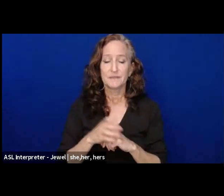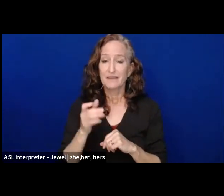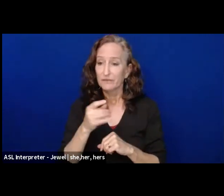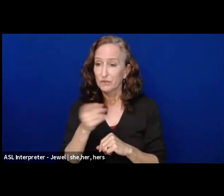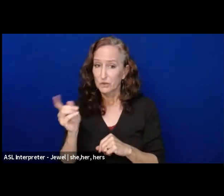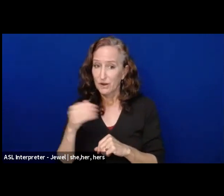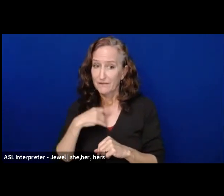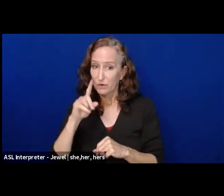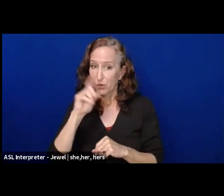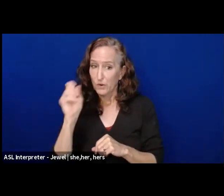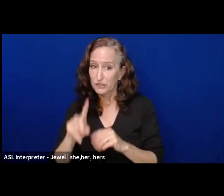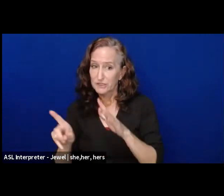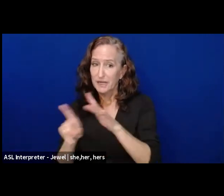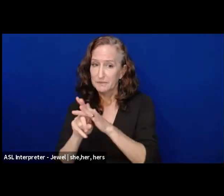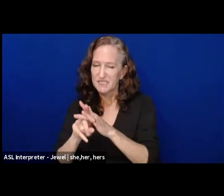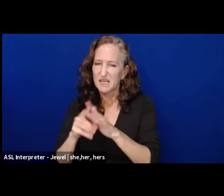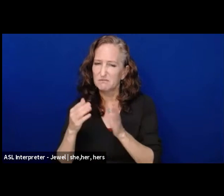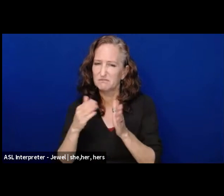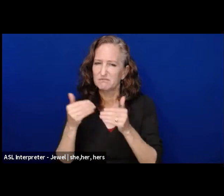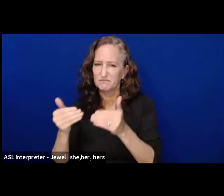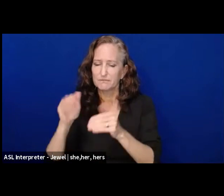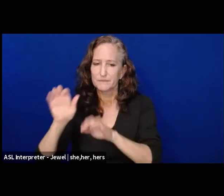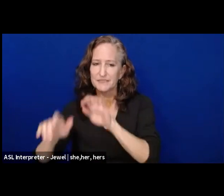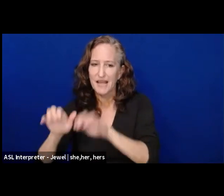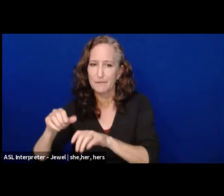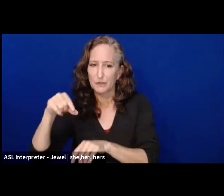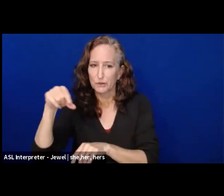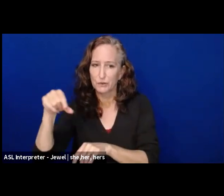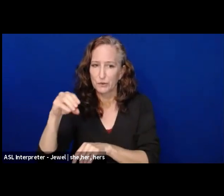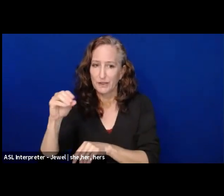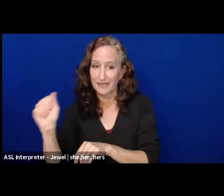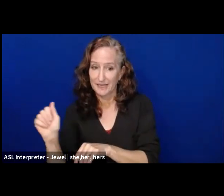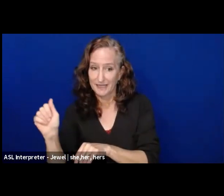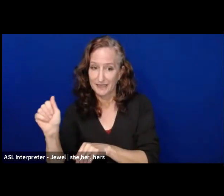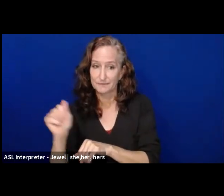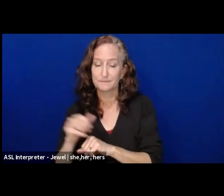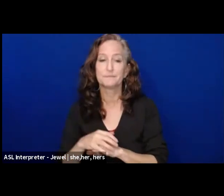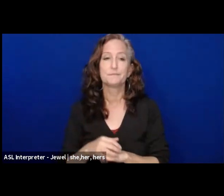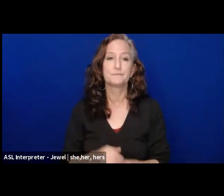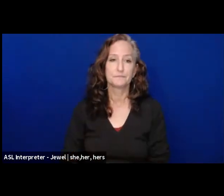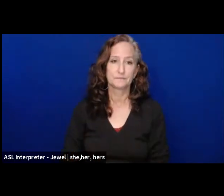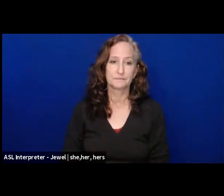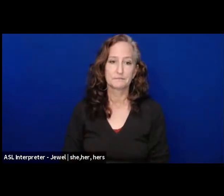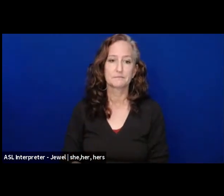in a little bit. If you have questions, please, do just use the Q&A window so I can find them easily.